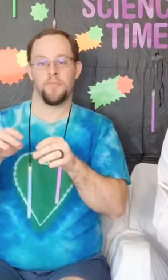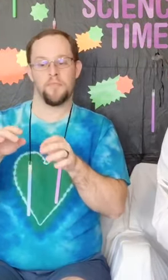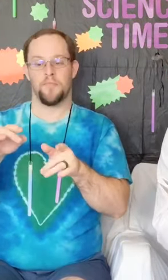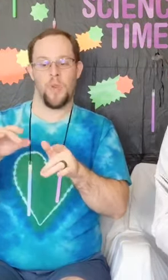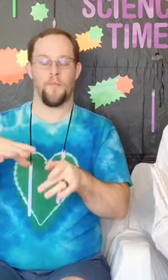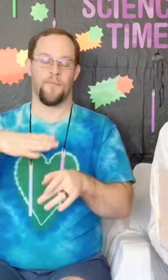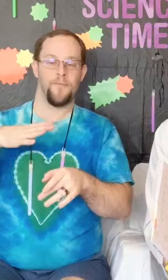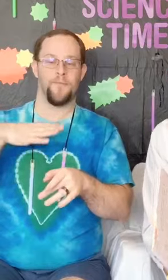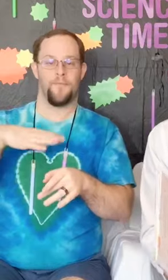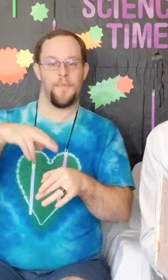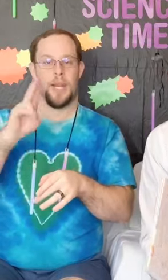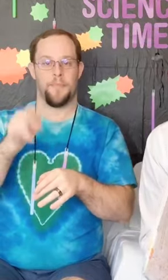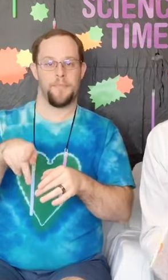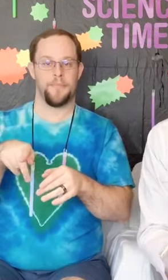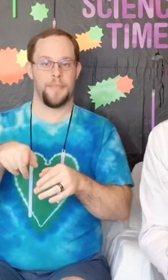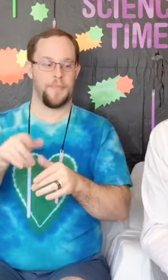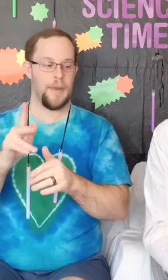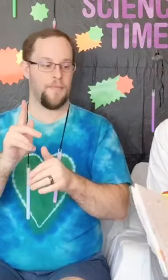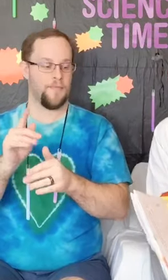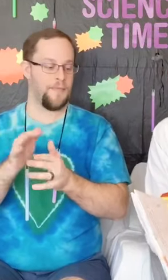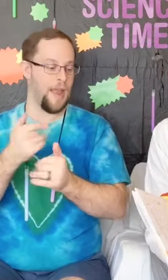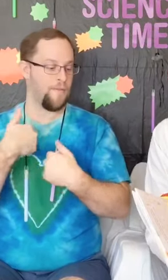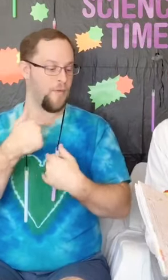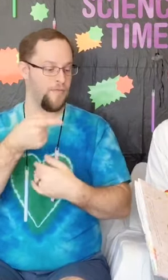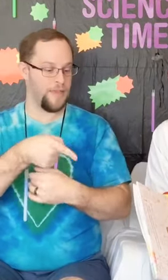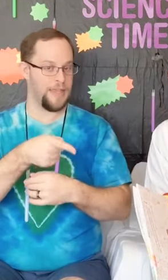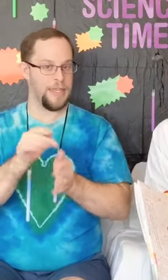And they have a track for Ada Twist, Scientist. So we're going to do that